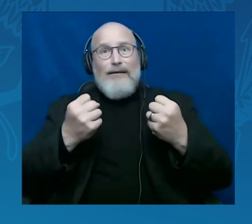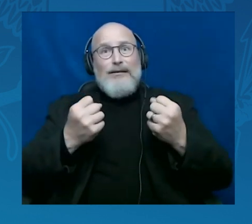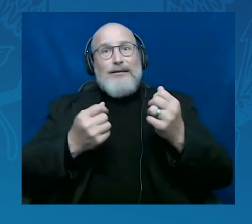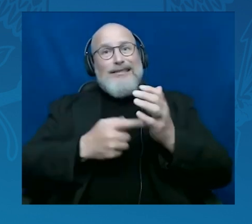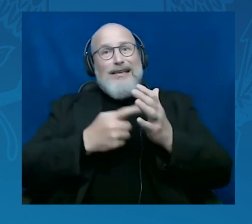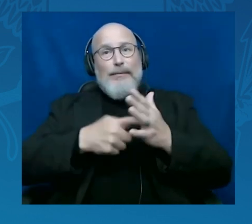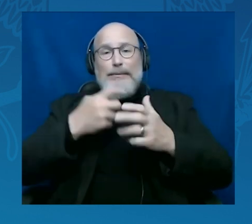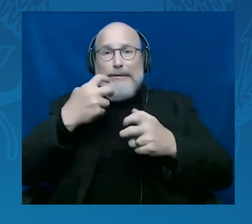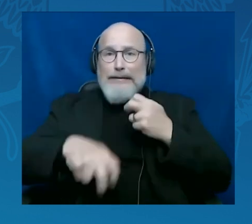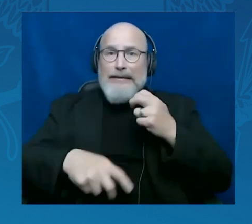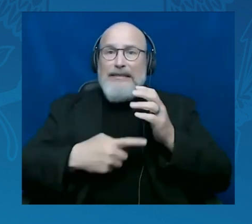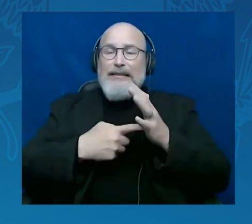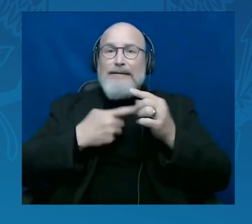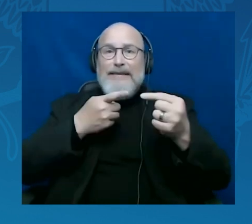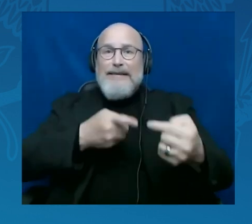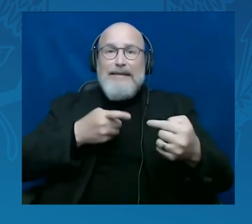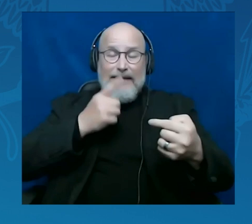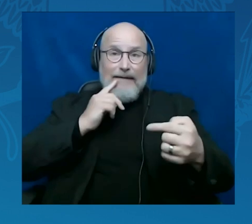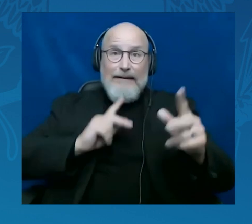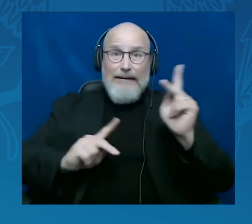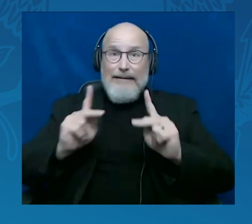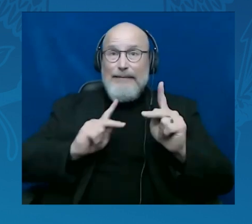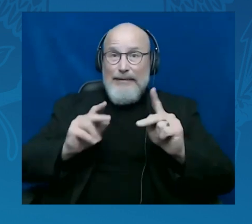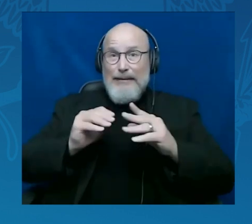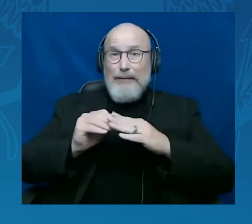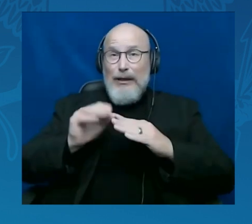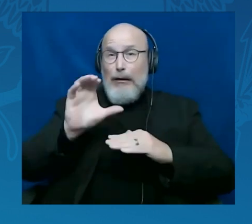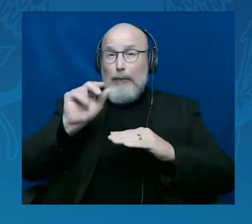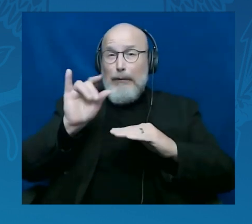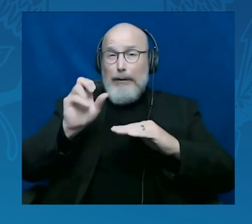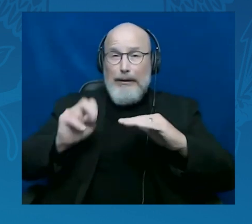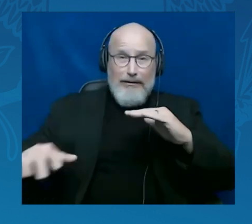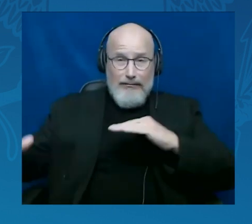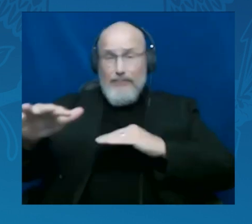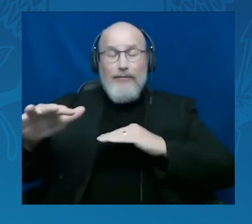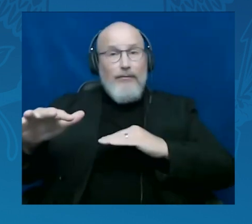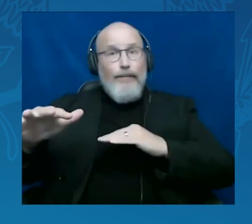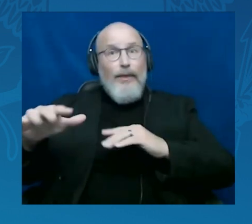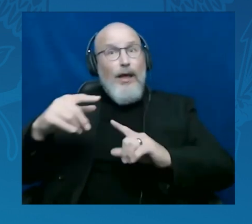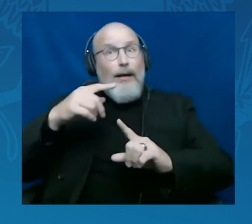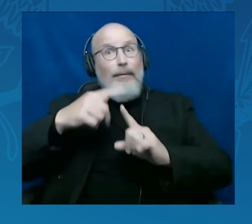There is also an existential threat we collectively face in the climate crisis,